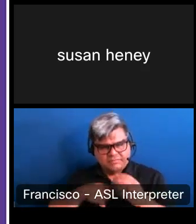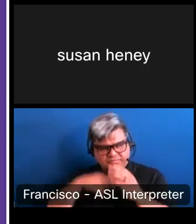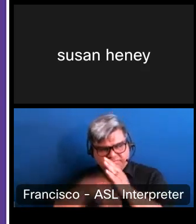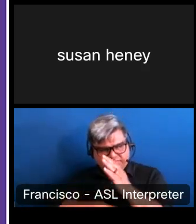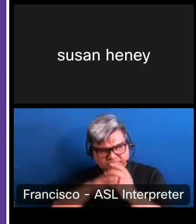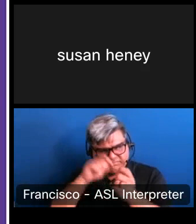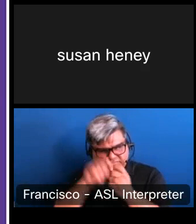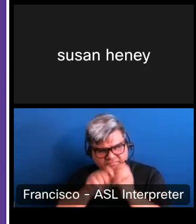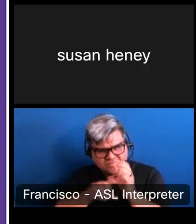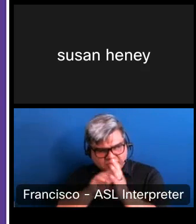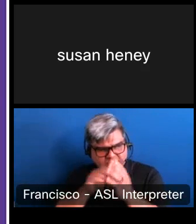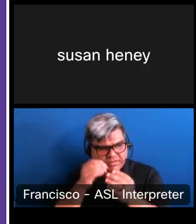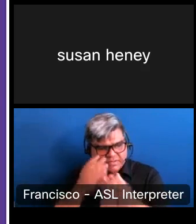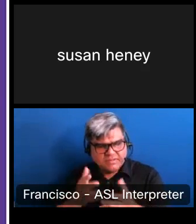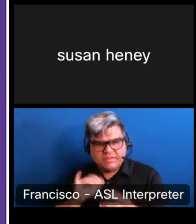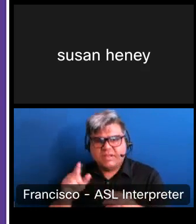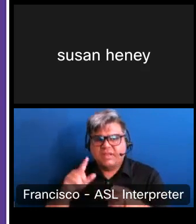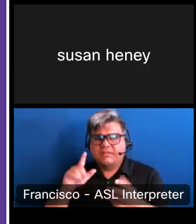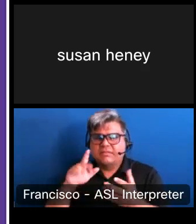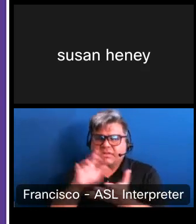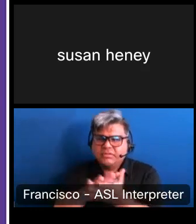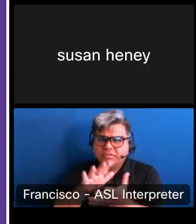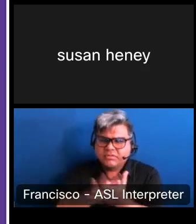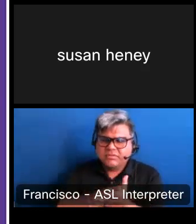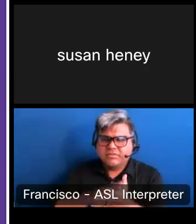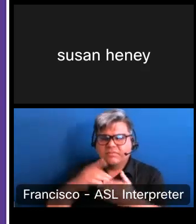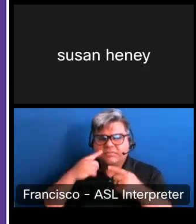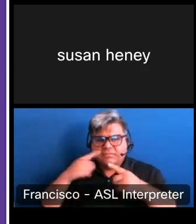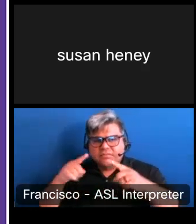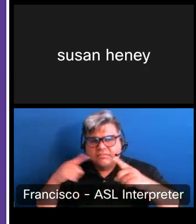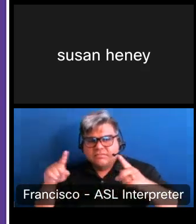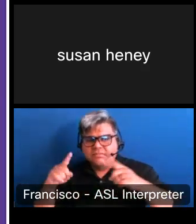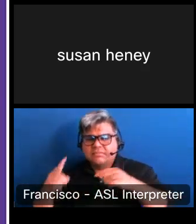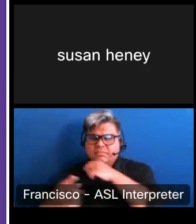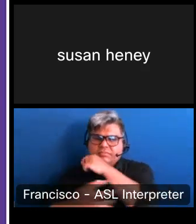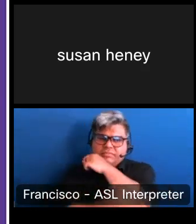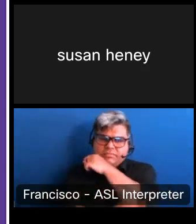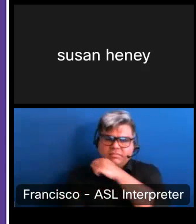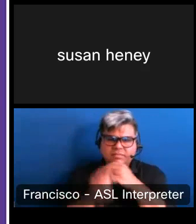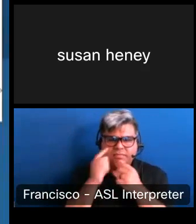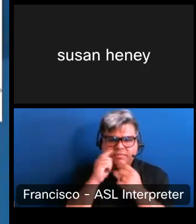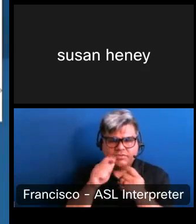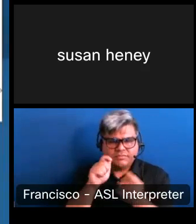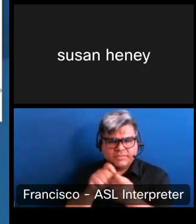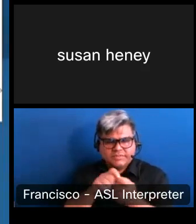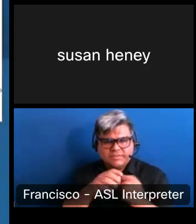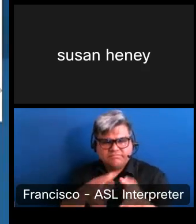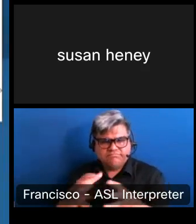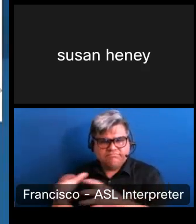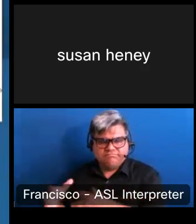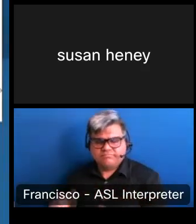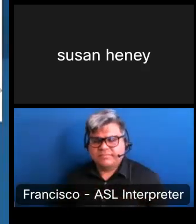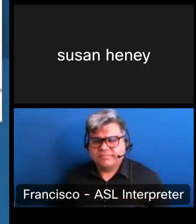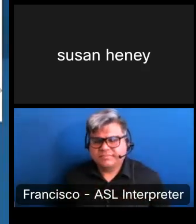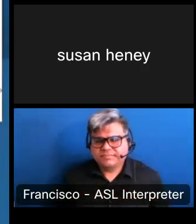attainment, occupational status, and poverty for specific population groups. Now, although we will